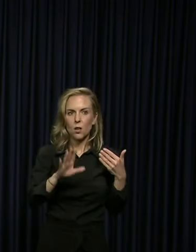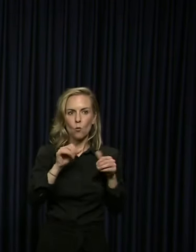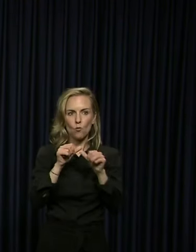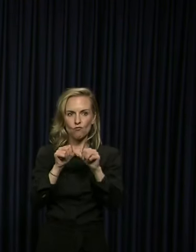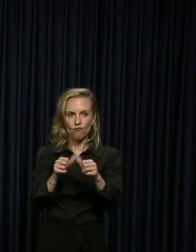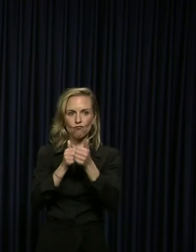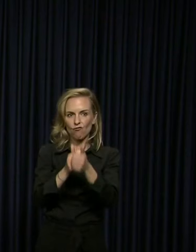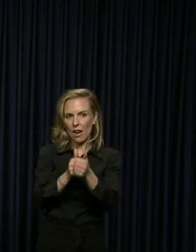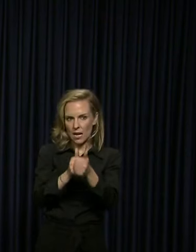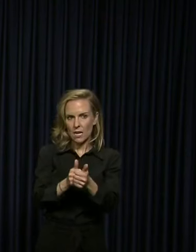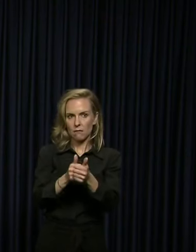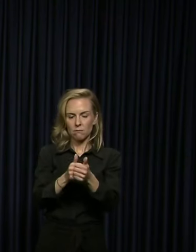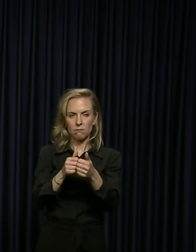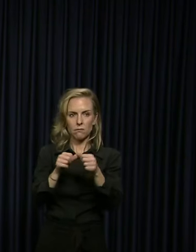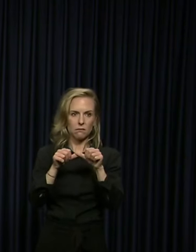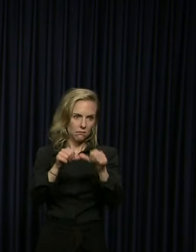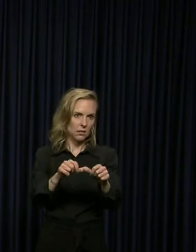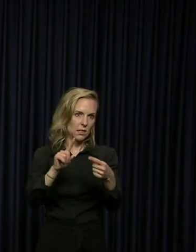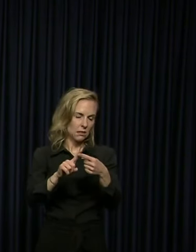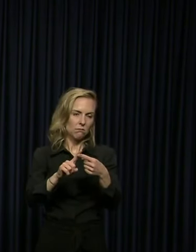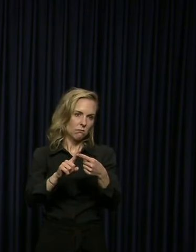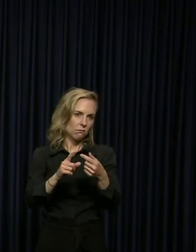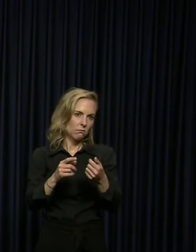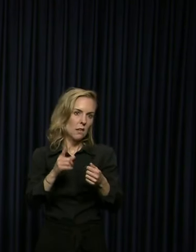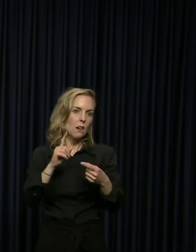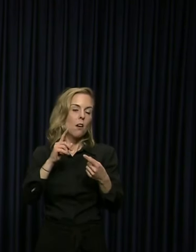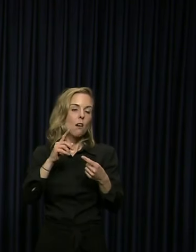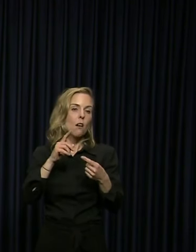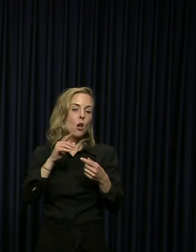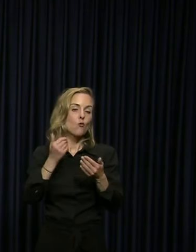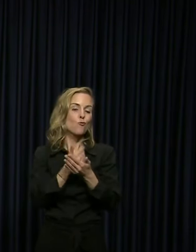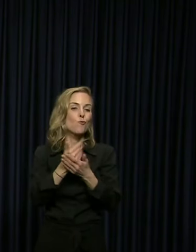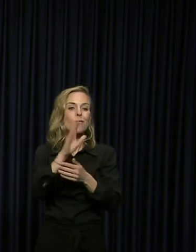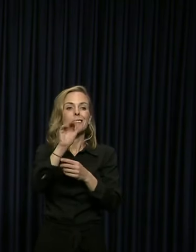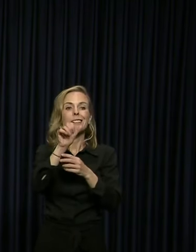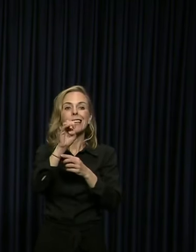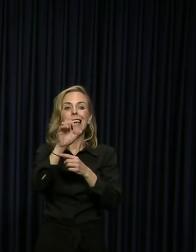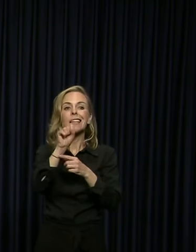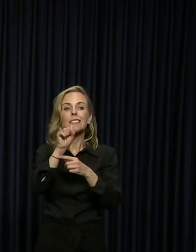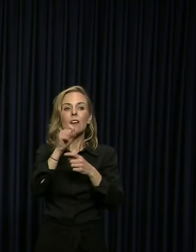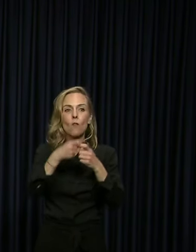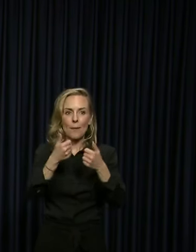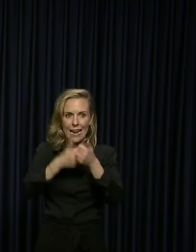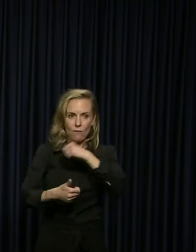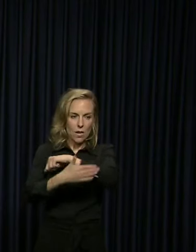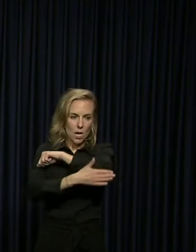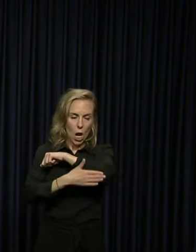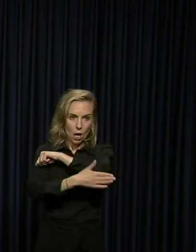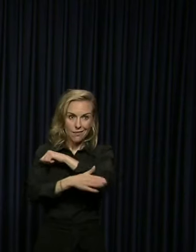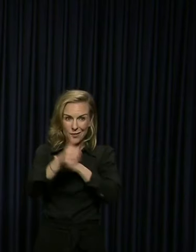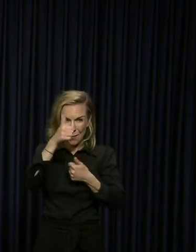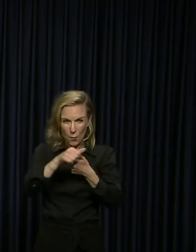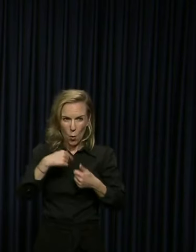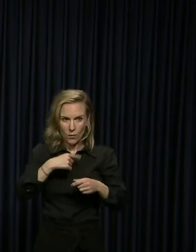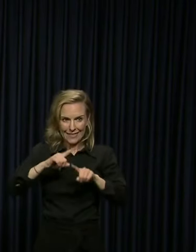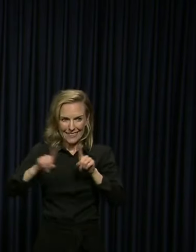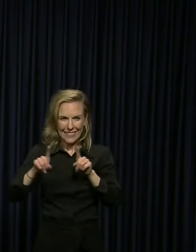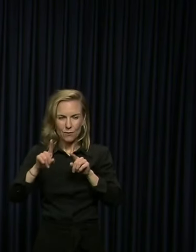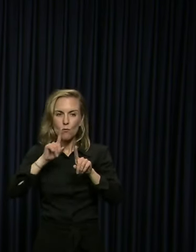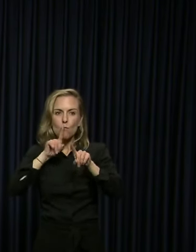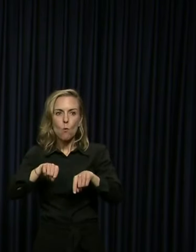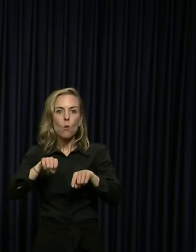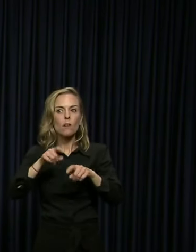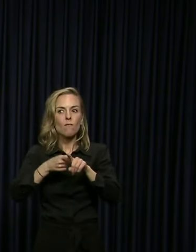I HOPE THIS MAP NOW GIVES YOU AN